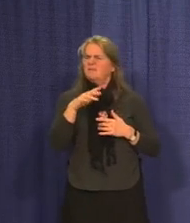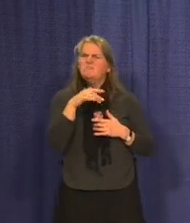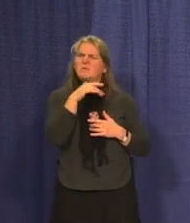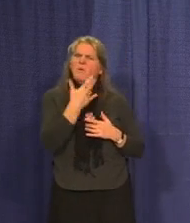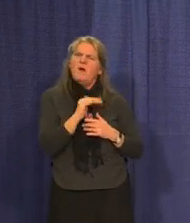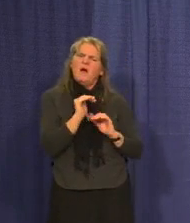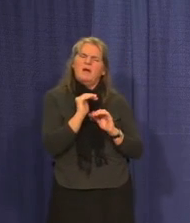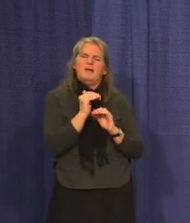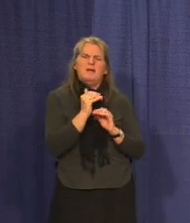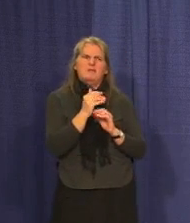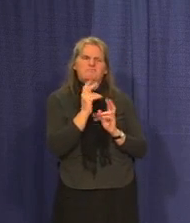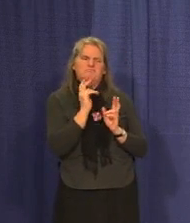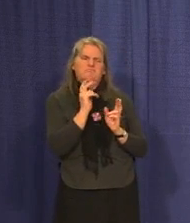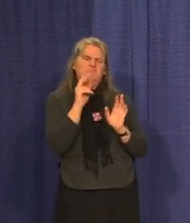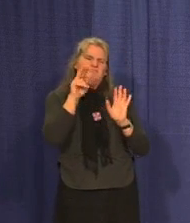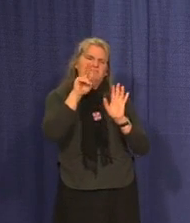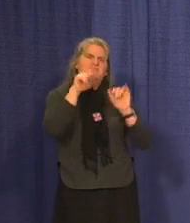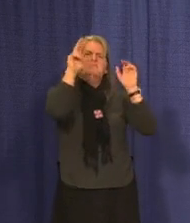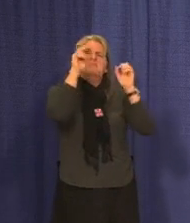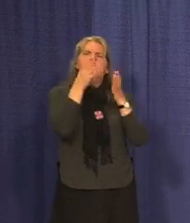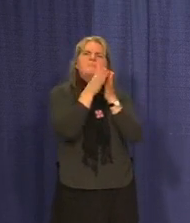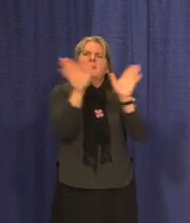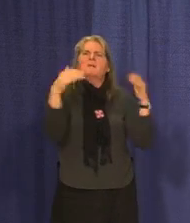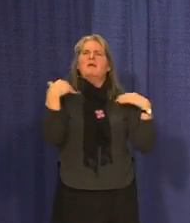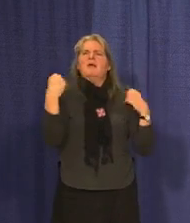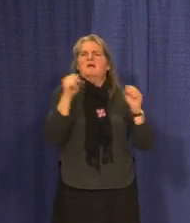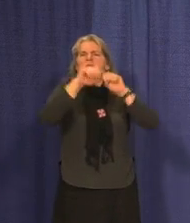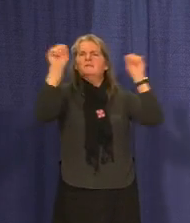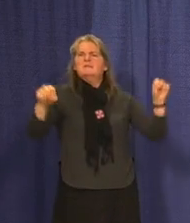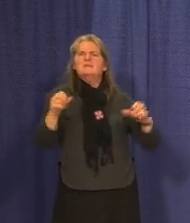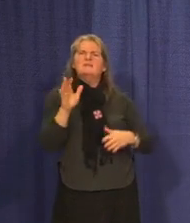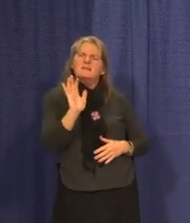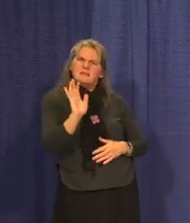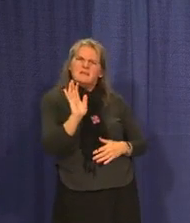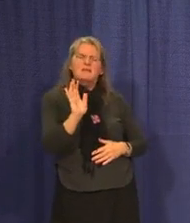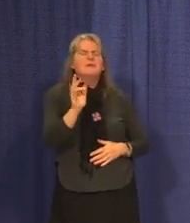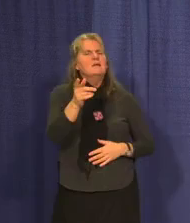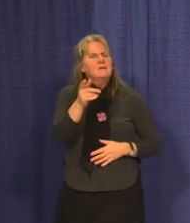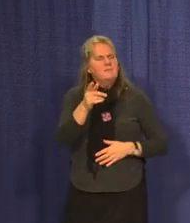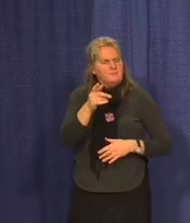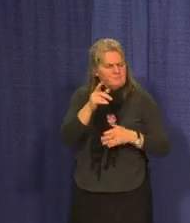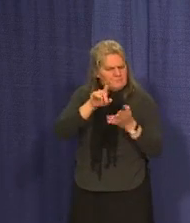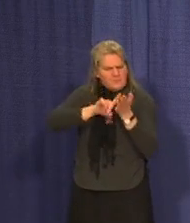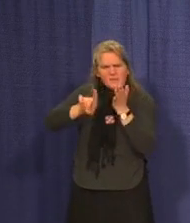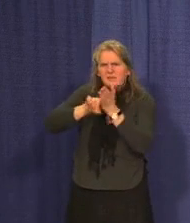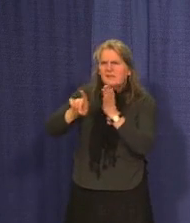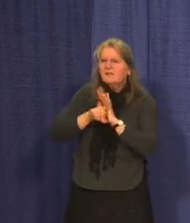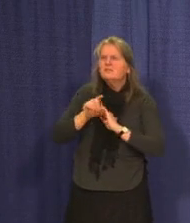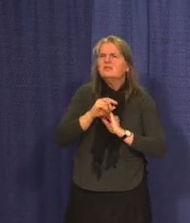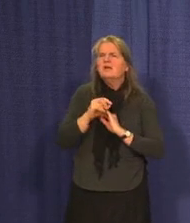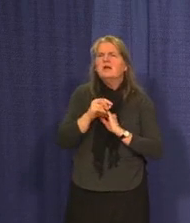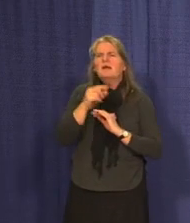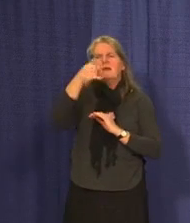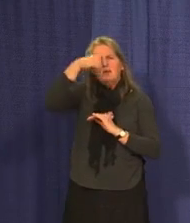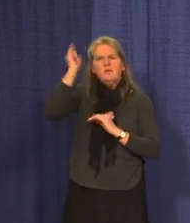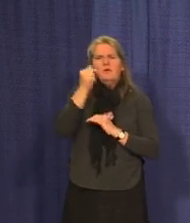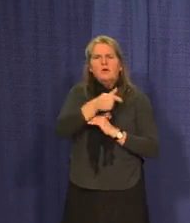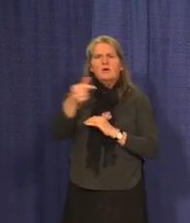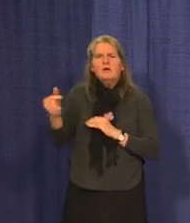trust in public health. When in doubt, listen to these press conferences, check the government of Yukon social media